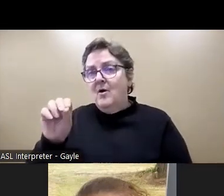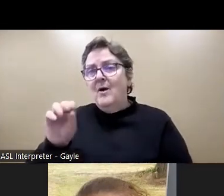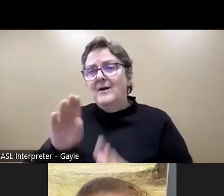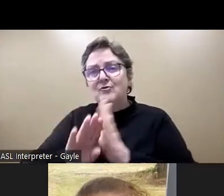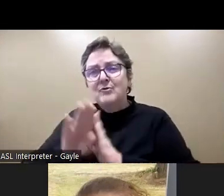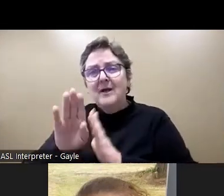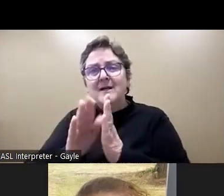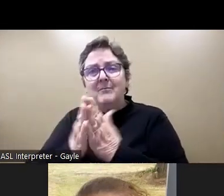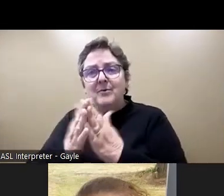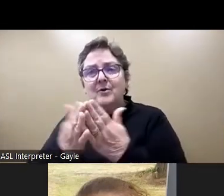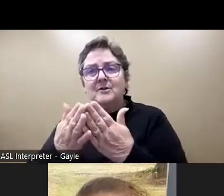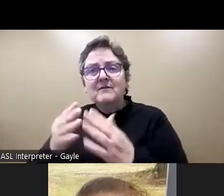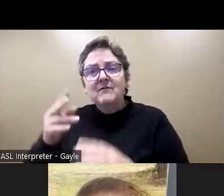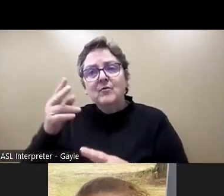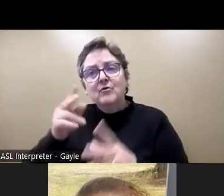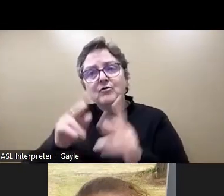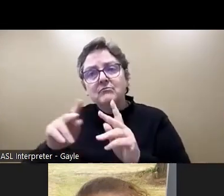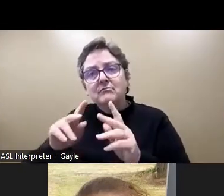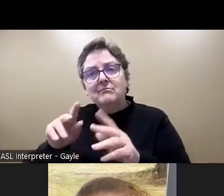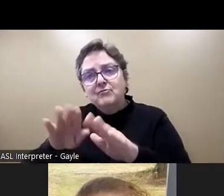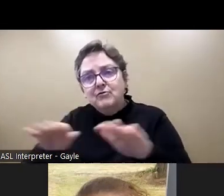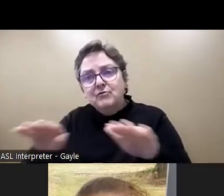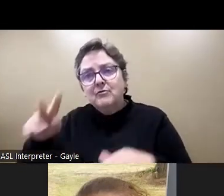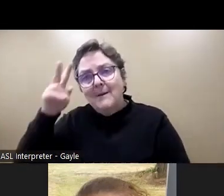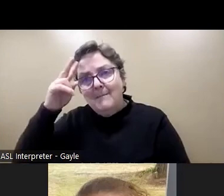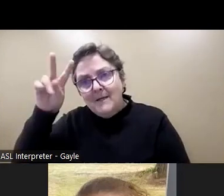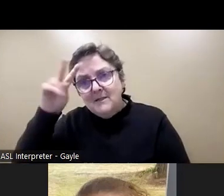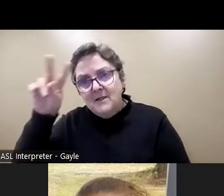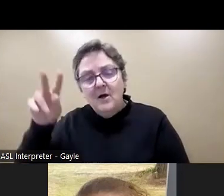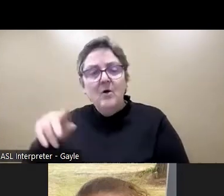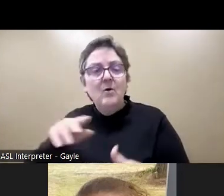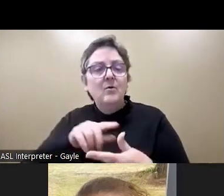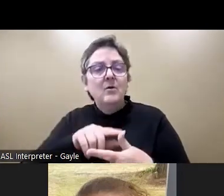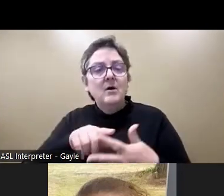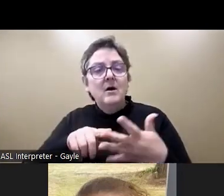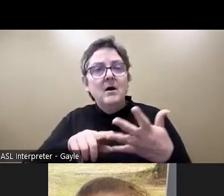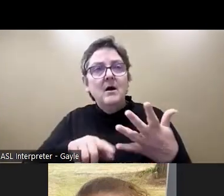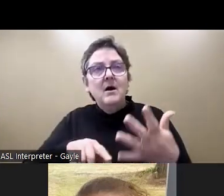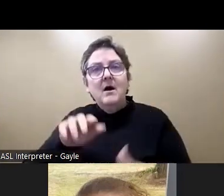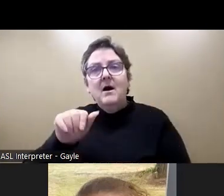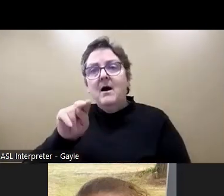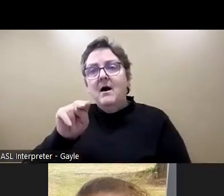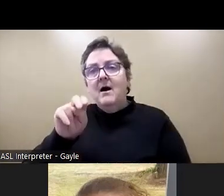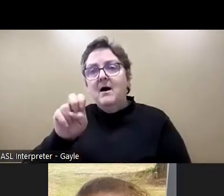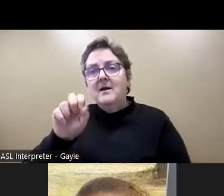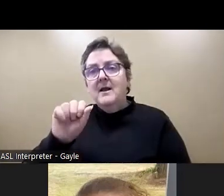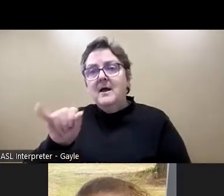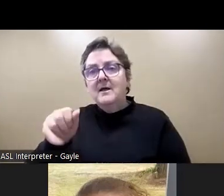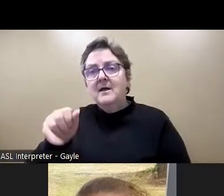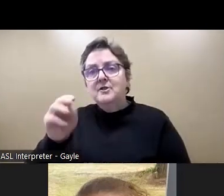Aneshma has also created a book platform for really great story books in Arabic.